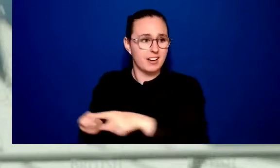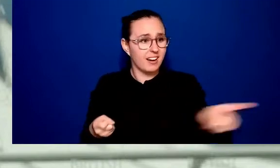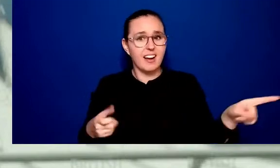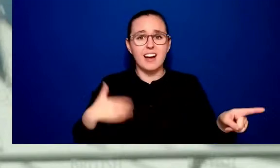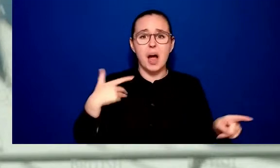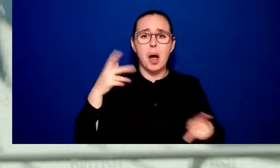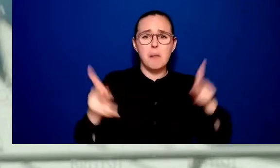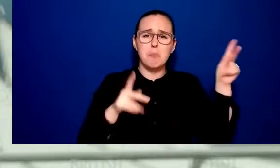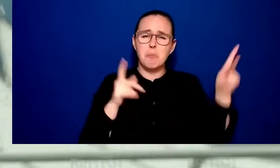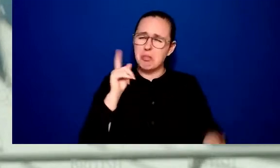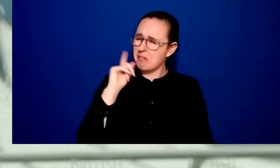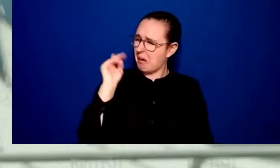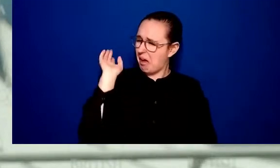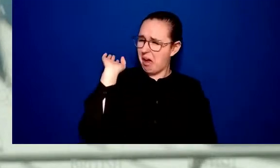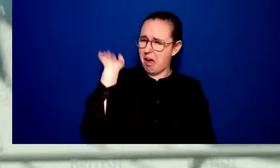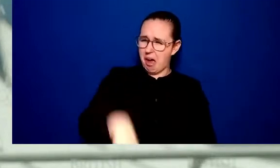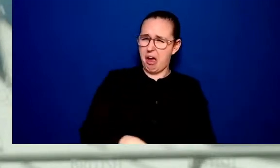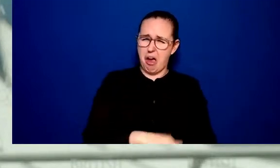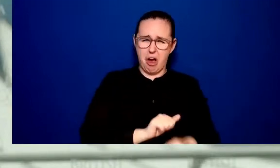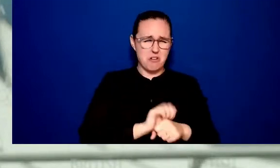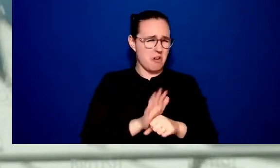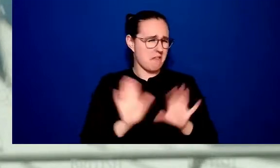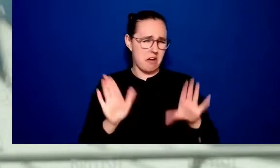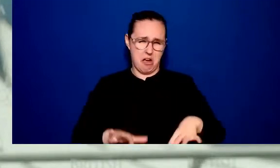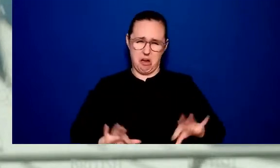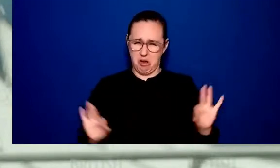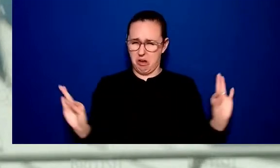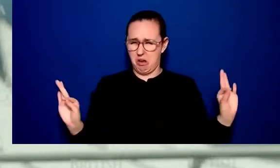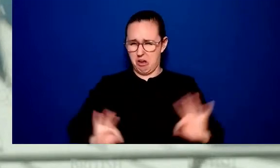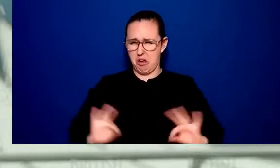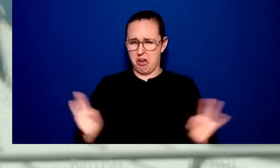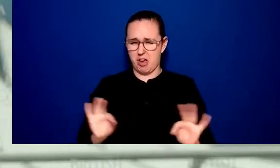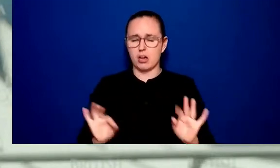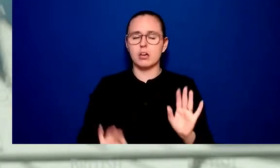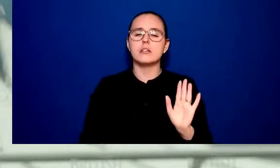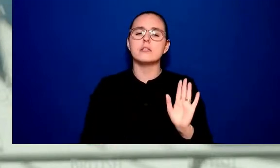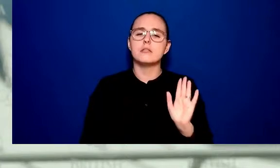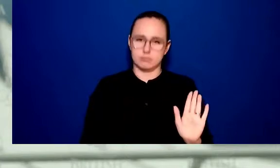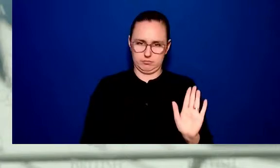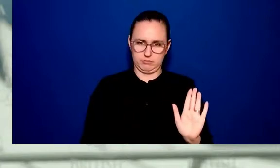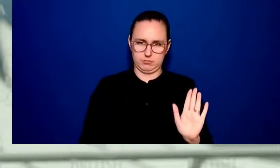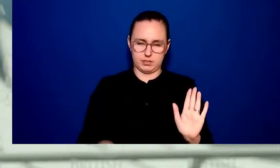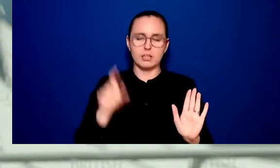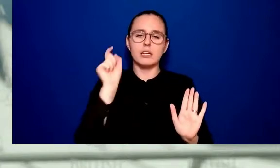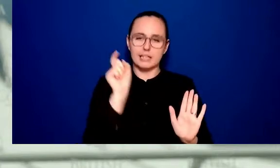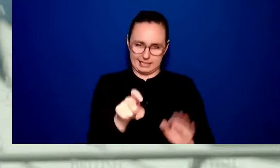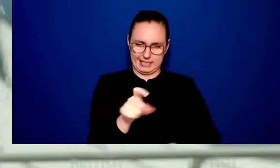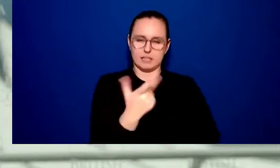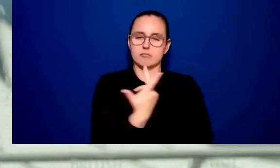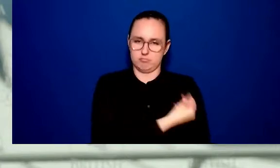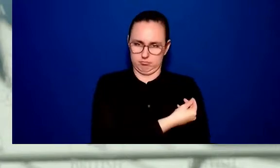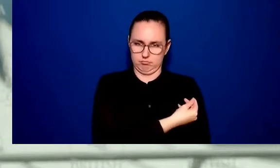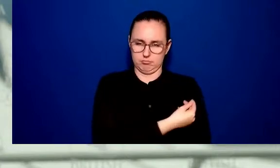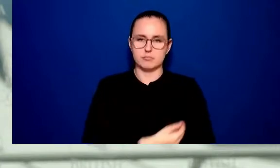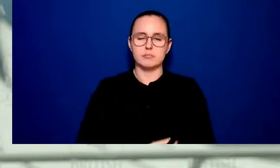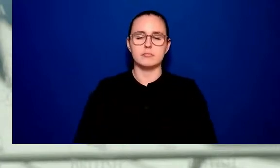makes a difference today tomorrow. Get your vaccine. As well. We need to start doing